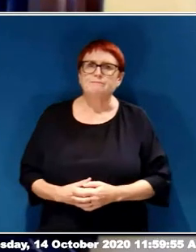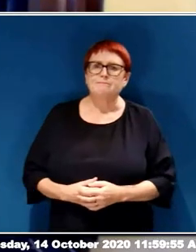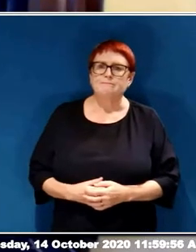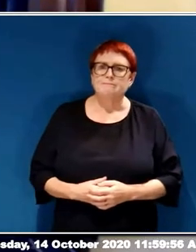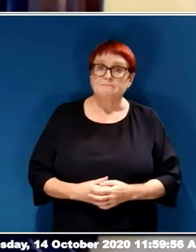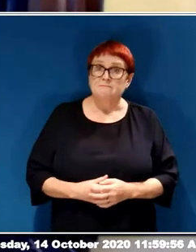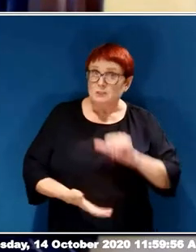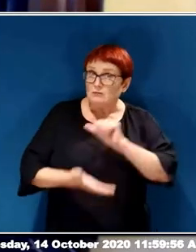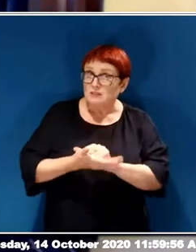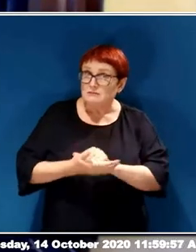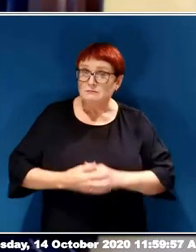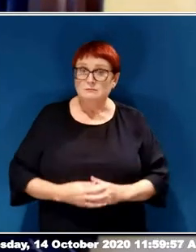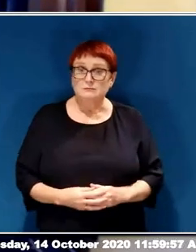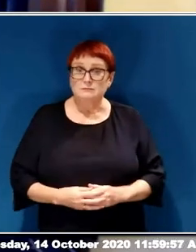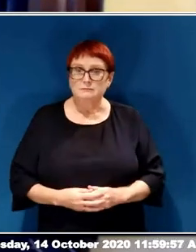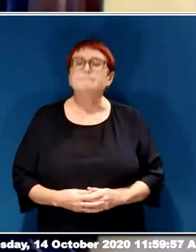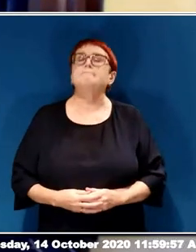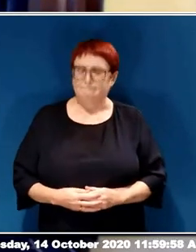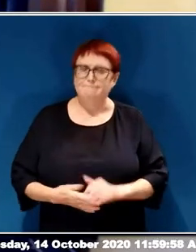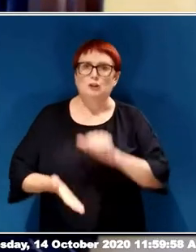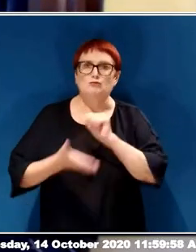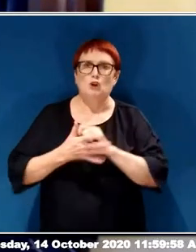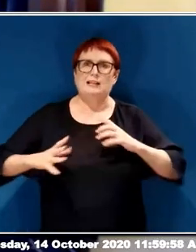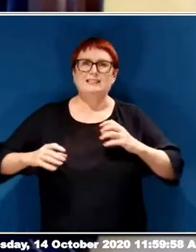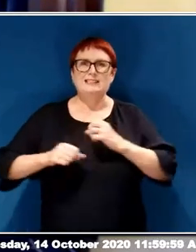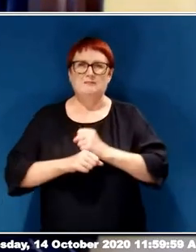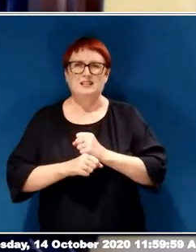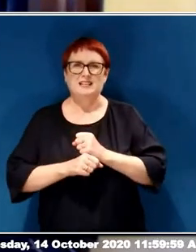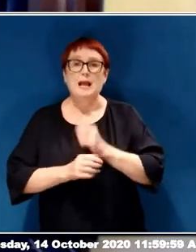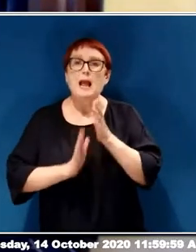It means the students don't fall behind and the gaps don't widen.